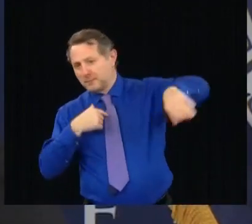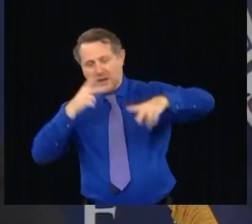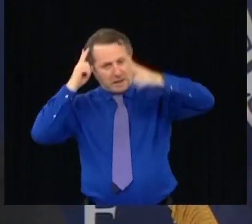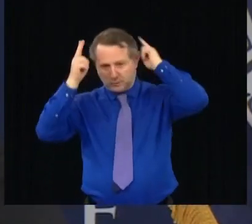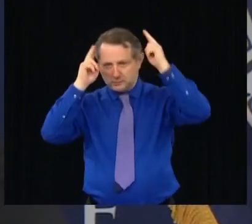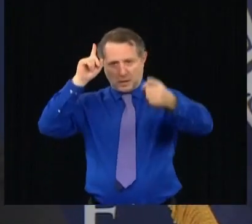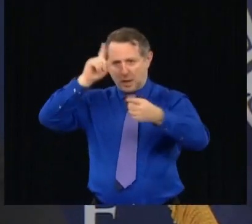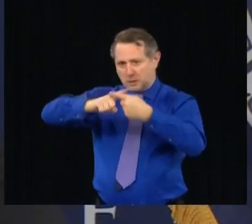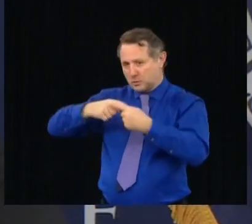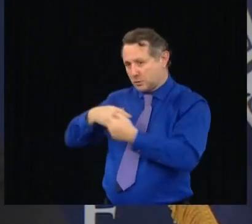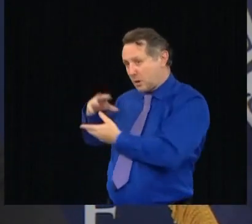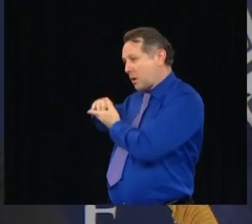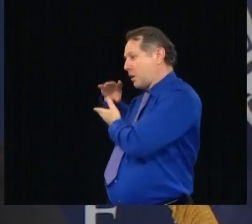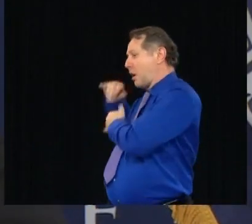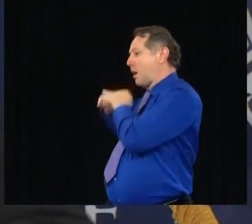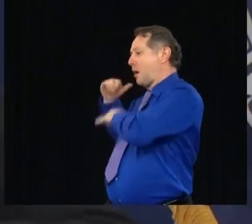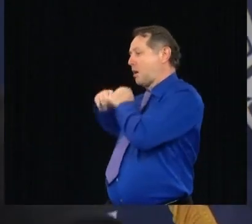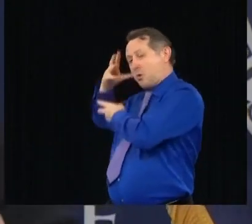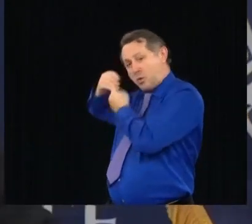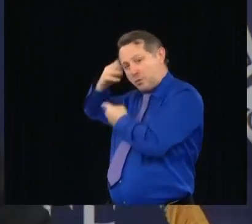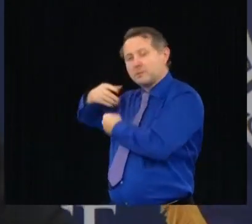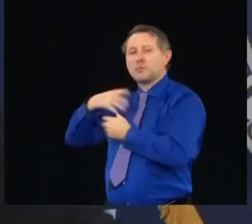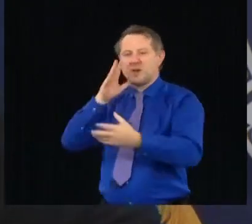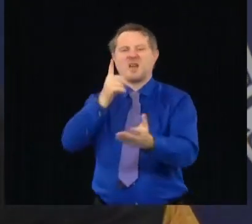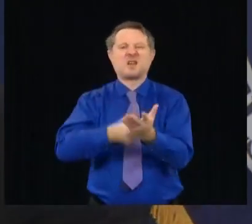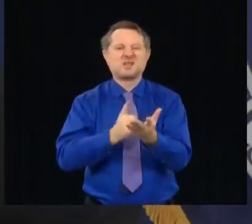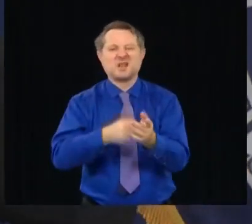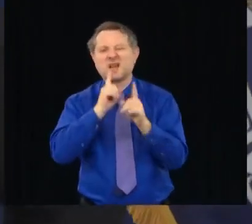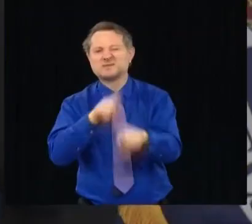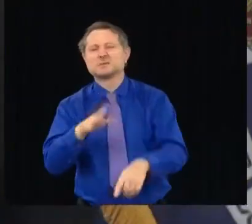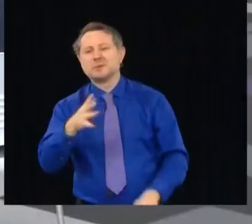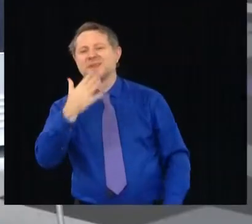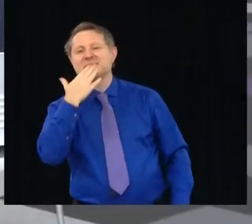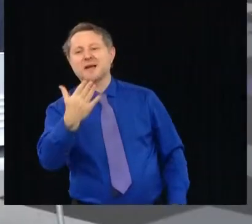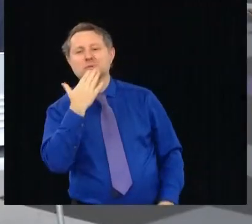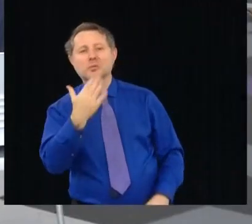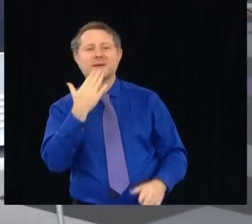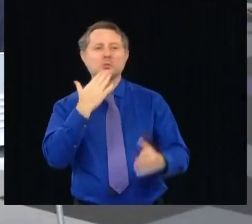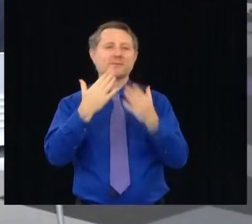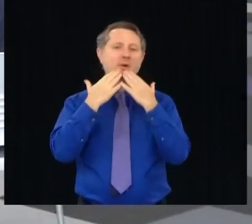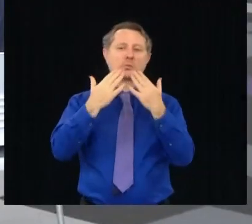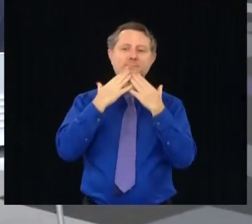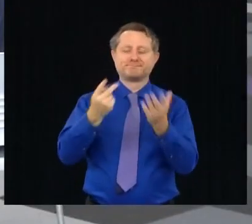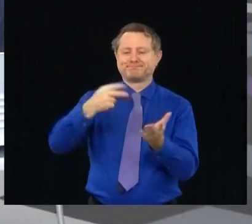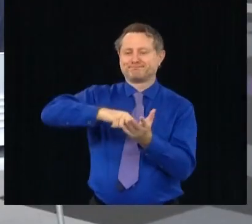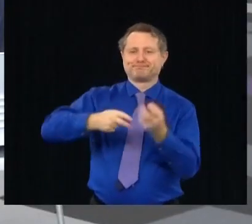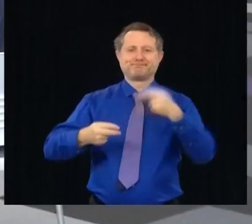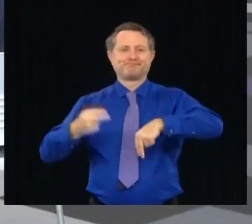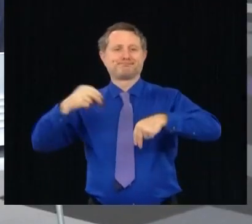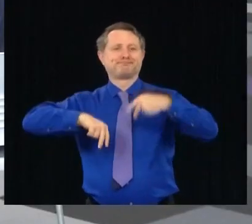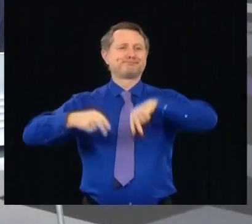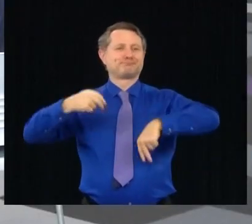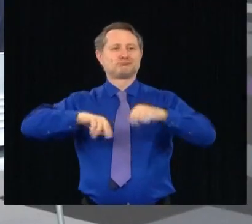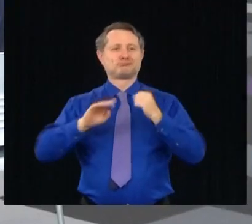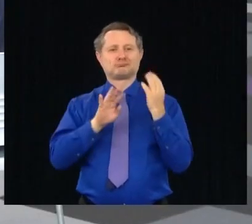GOING TO GRATEFULLY AND ARTFULLY LOOK TO DODGE YOUR QUESTION ON HAIRSTYLISTS UNTILrqñ I CAN GO K